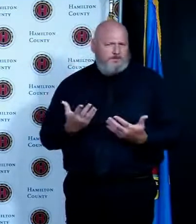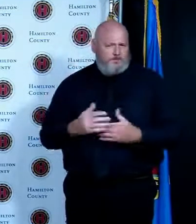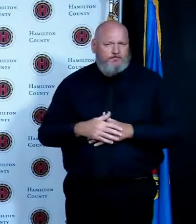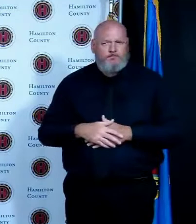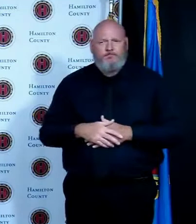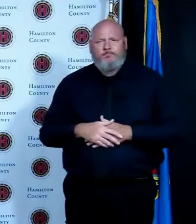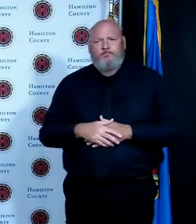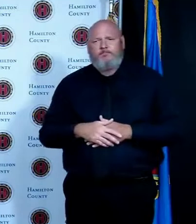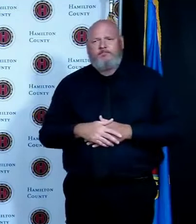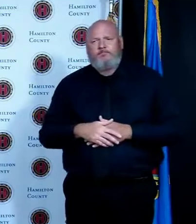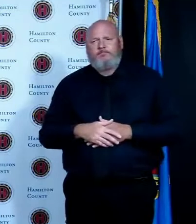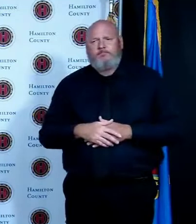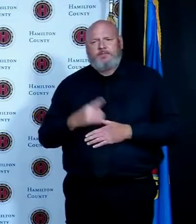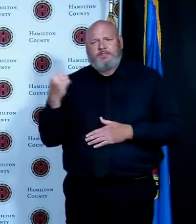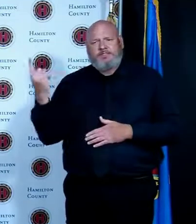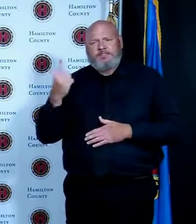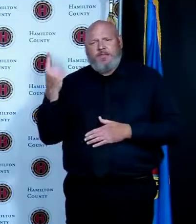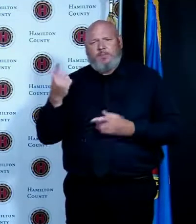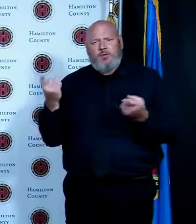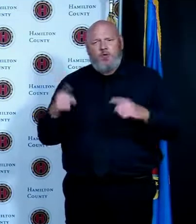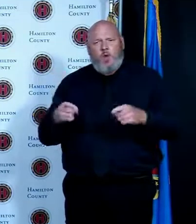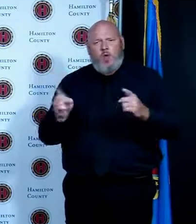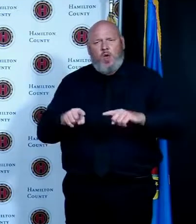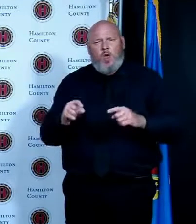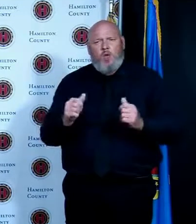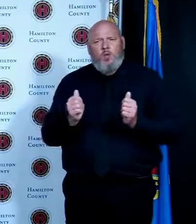which is related to addiction in this community